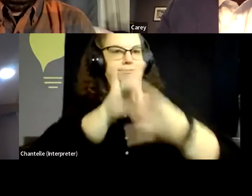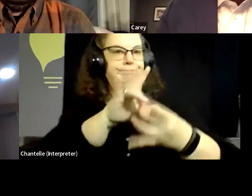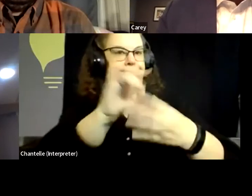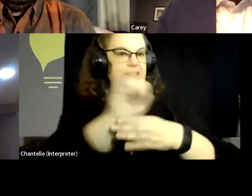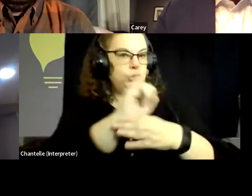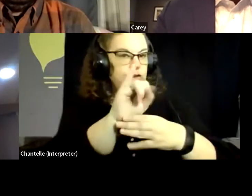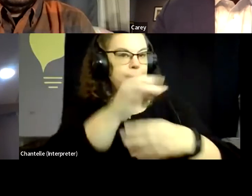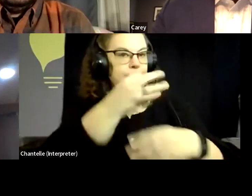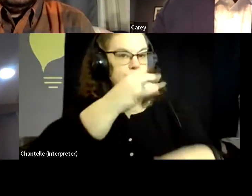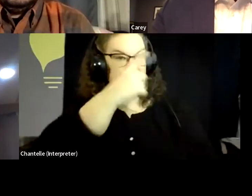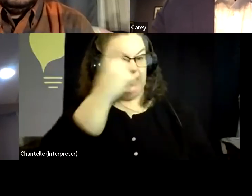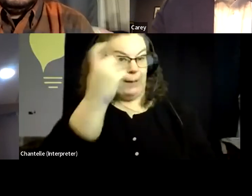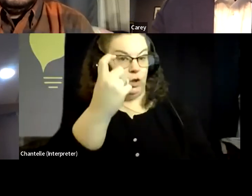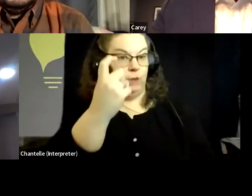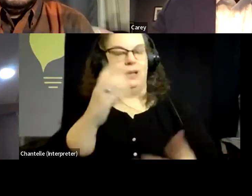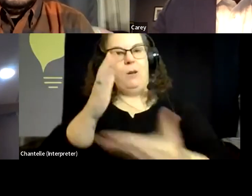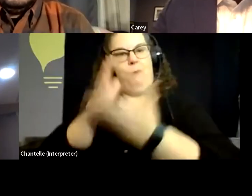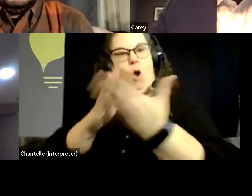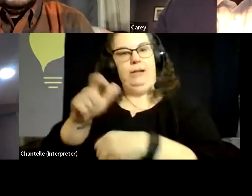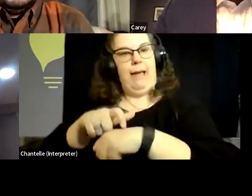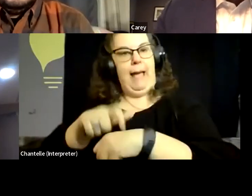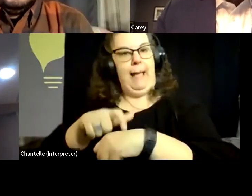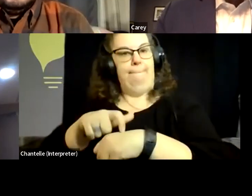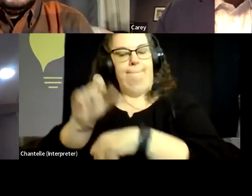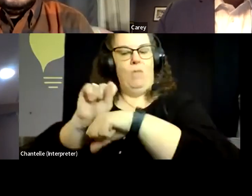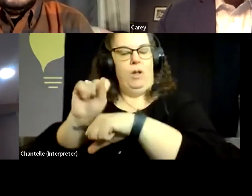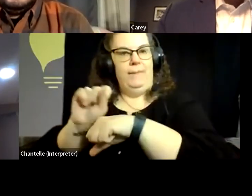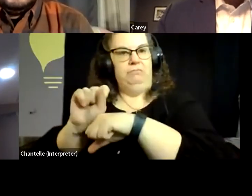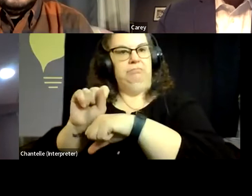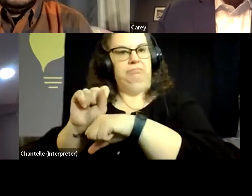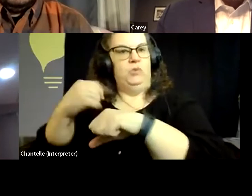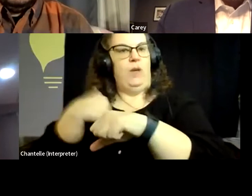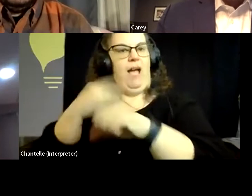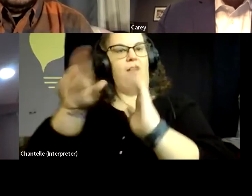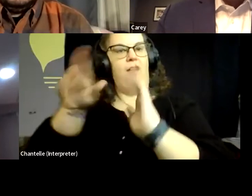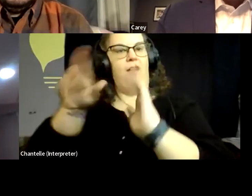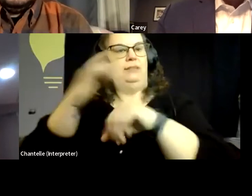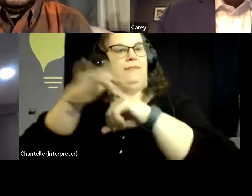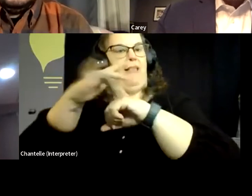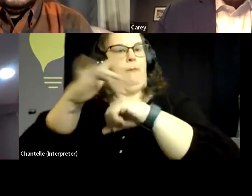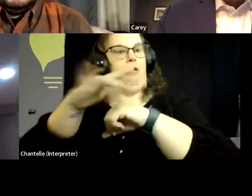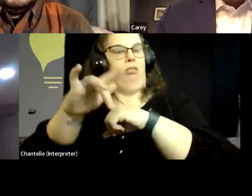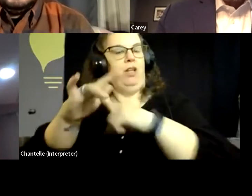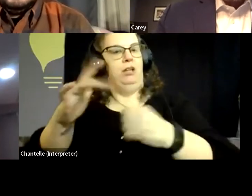summer. From a part time employment perspective, we have roles available. I encourage you to look at team work online